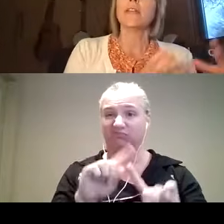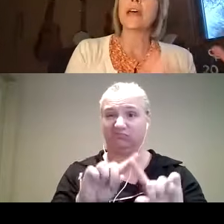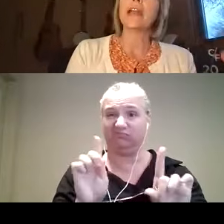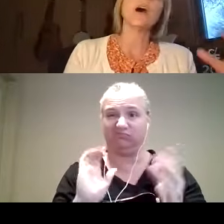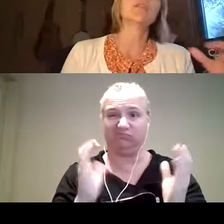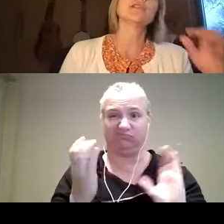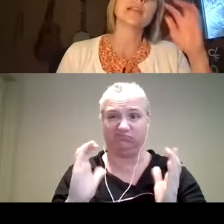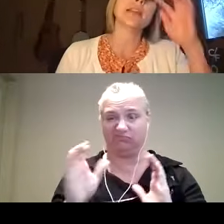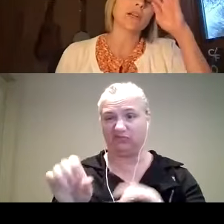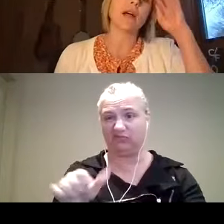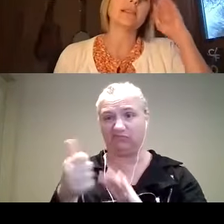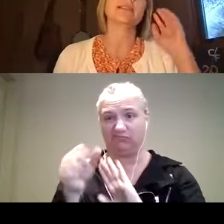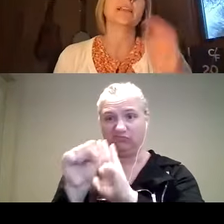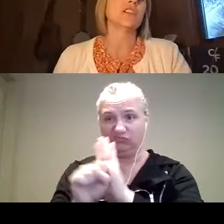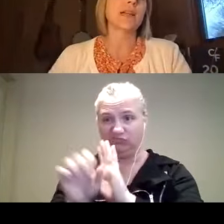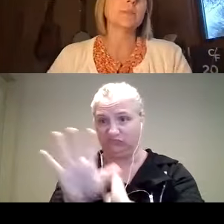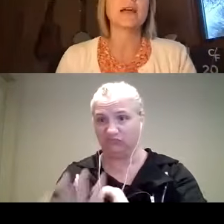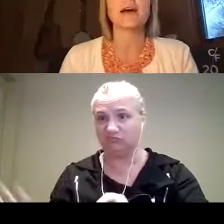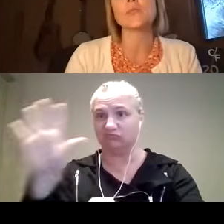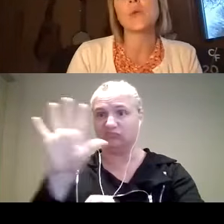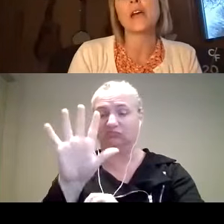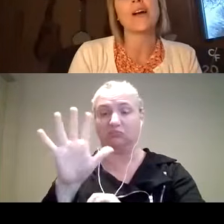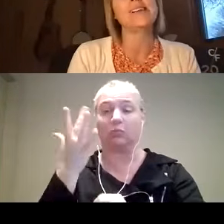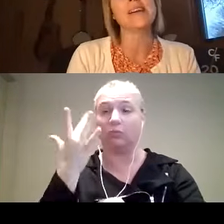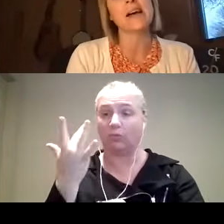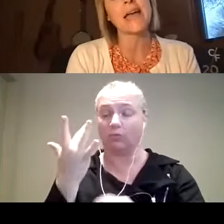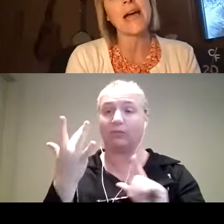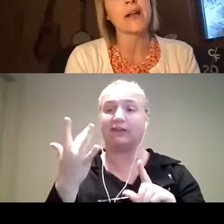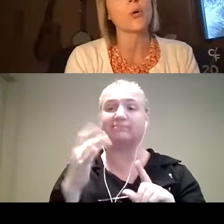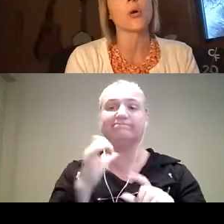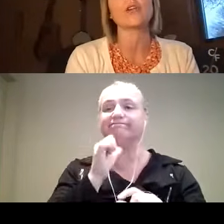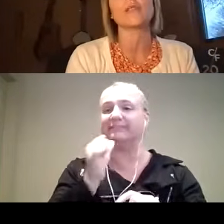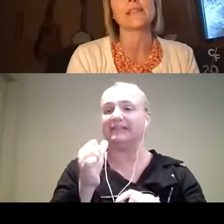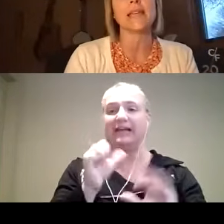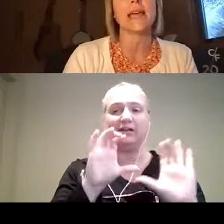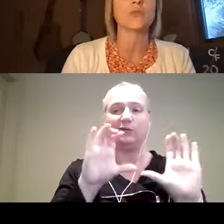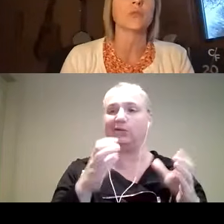than other states across the nation. That's because we are a non-categorical state,